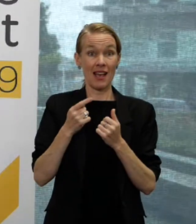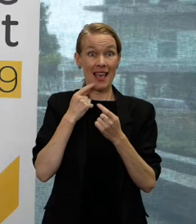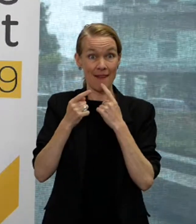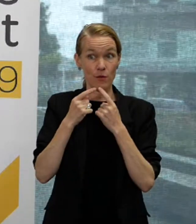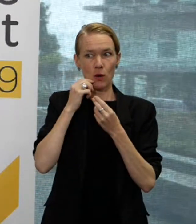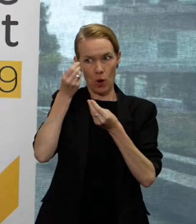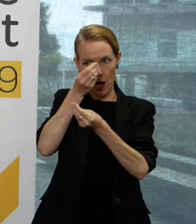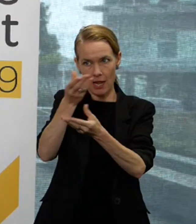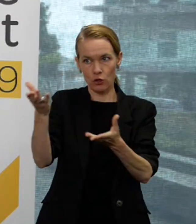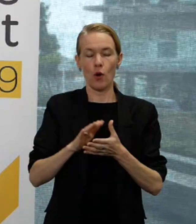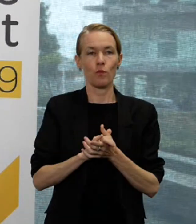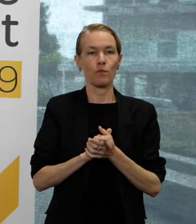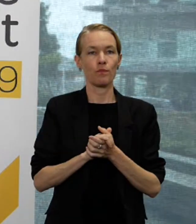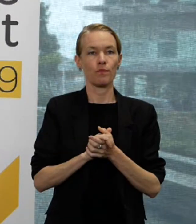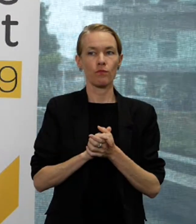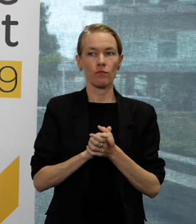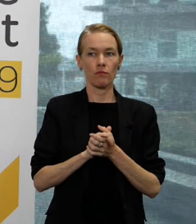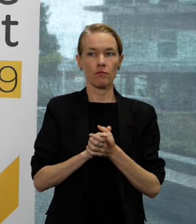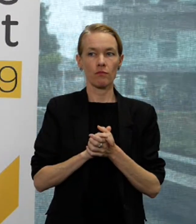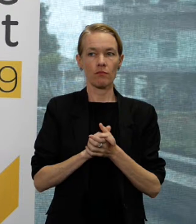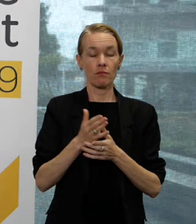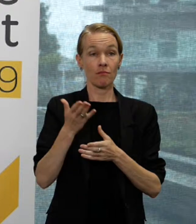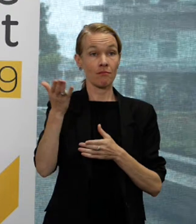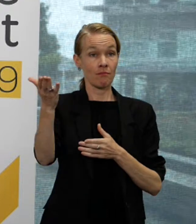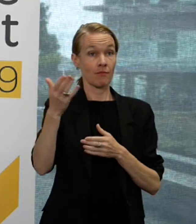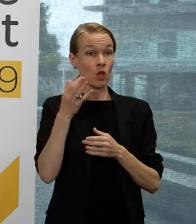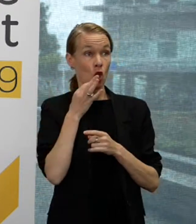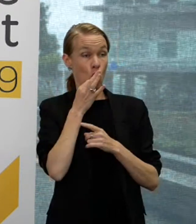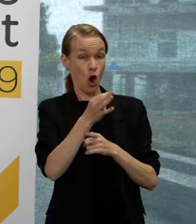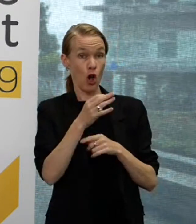He was in stayed at two different accommodation